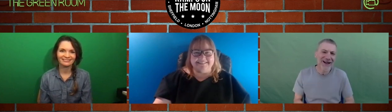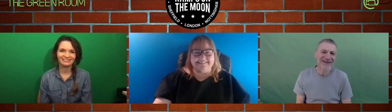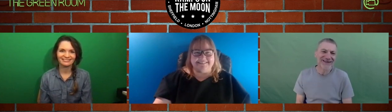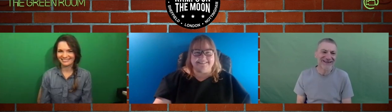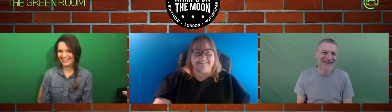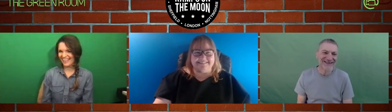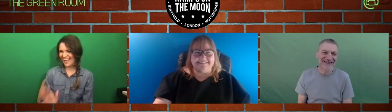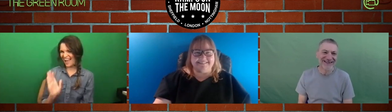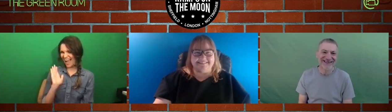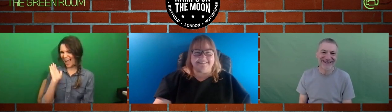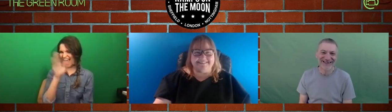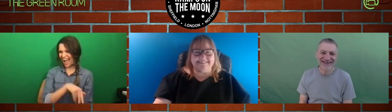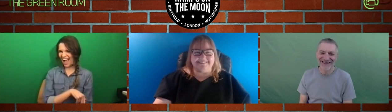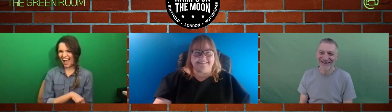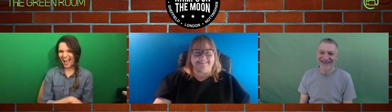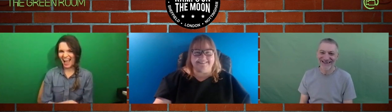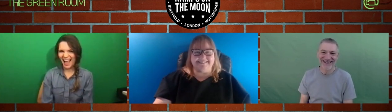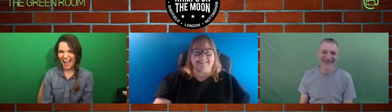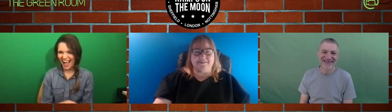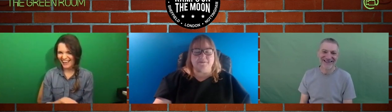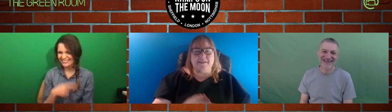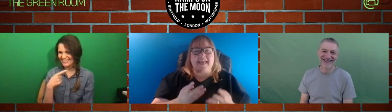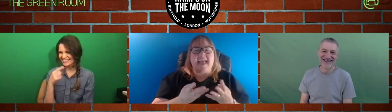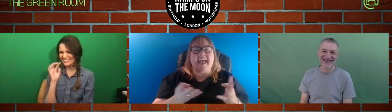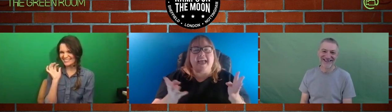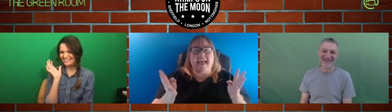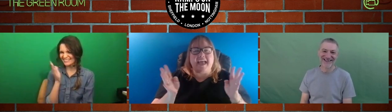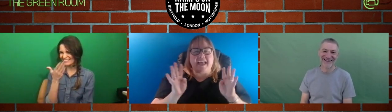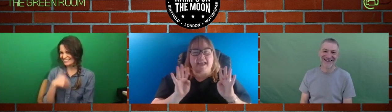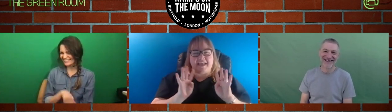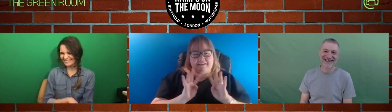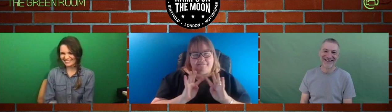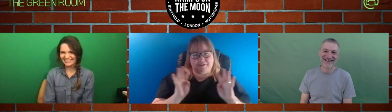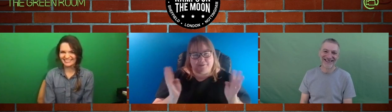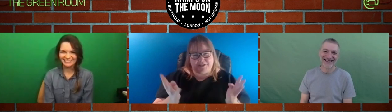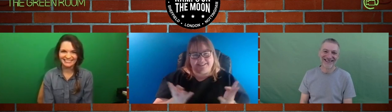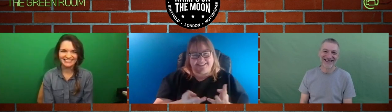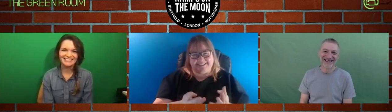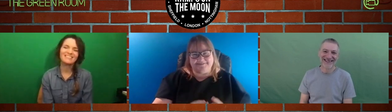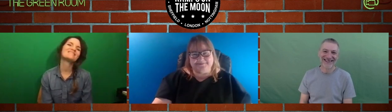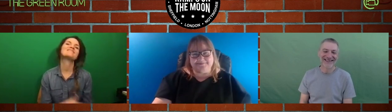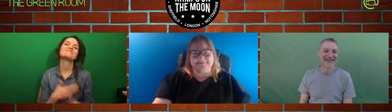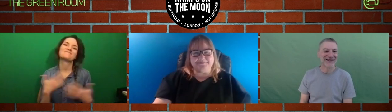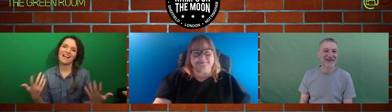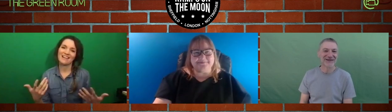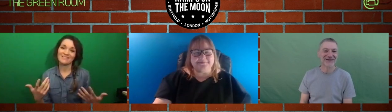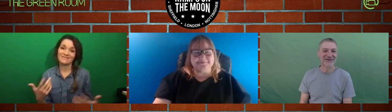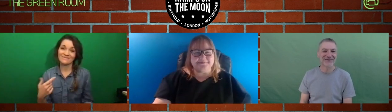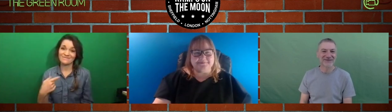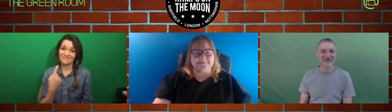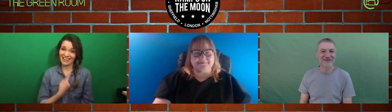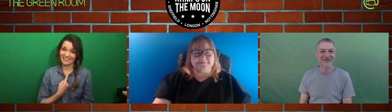You're just saying that. KP: Working with the whole gang Well I had a pleasure working with